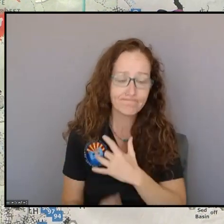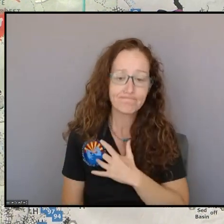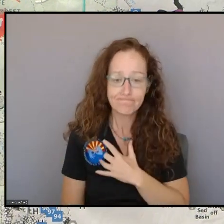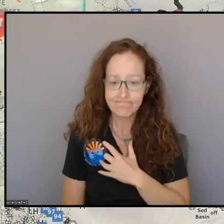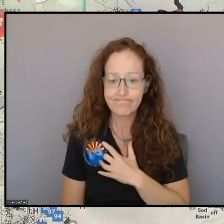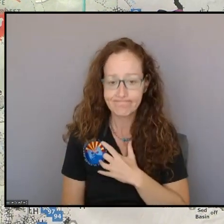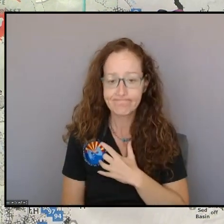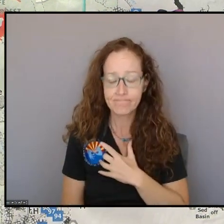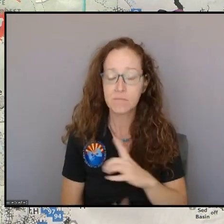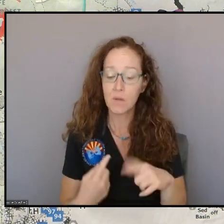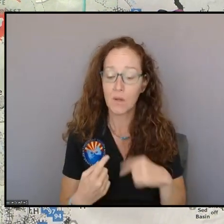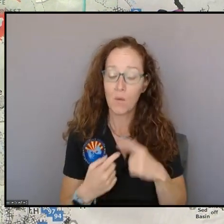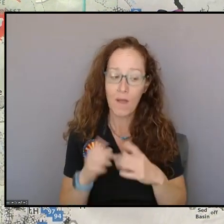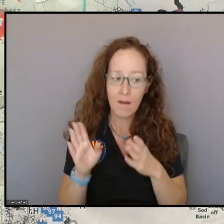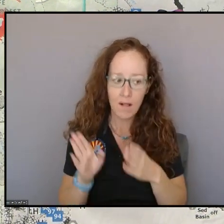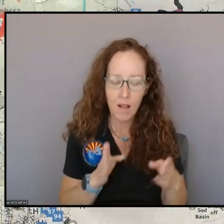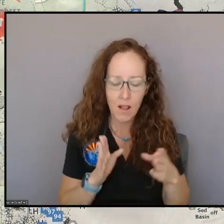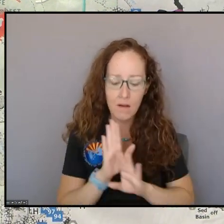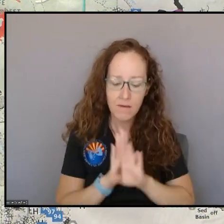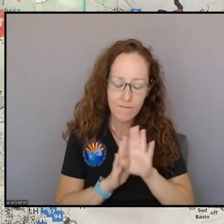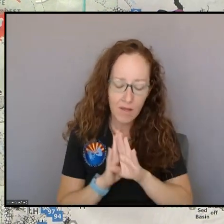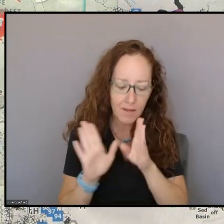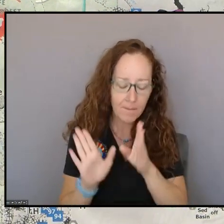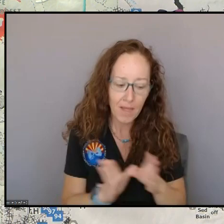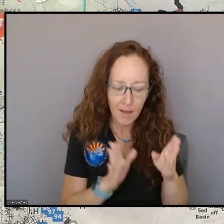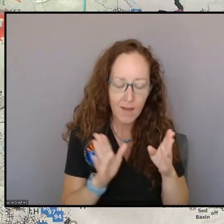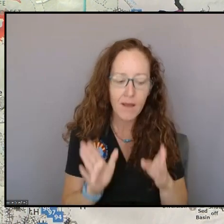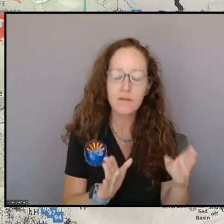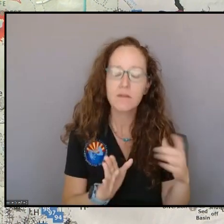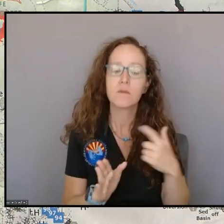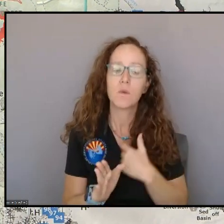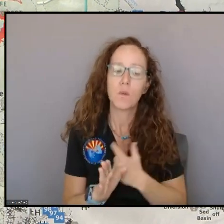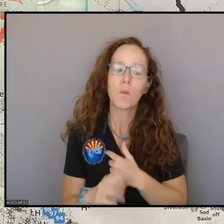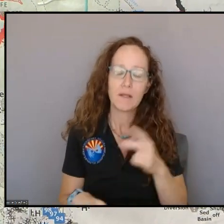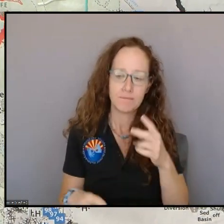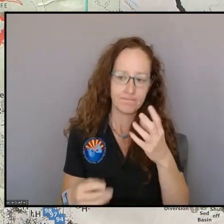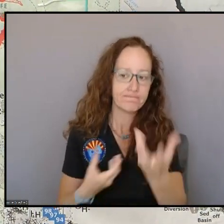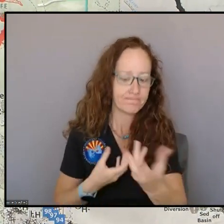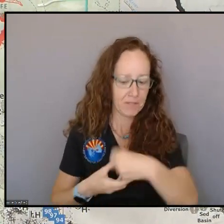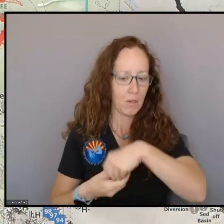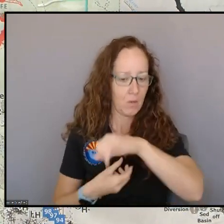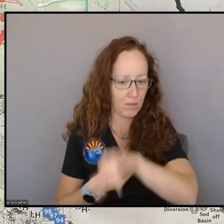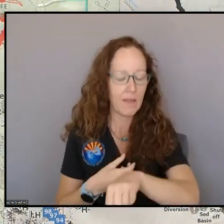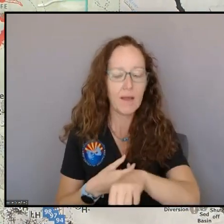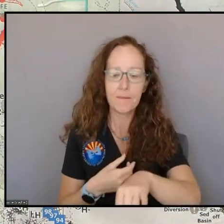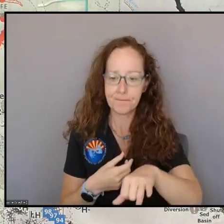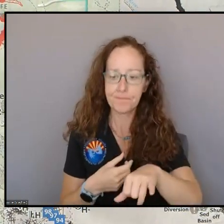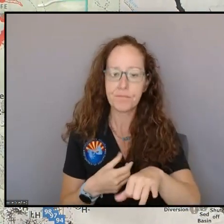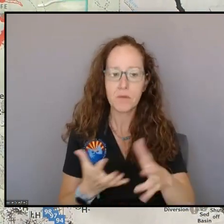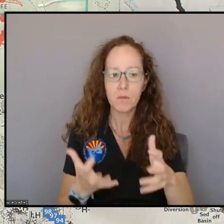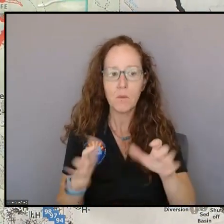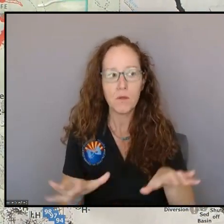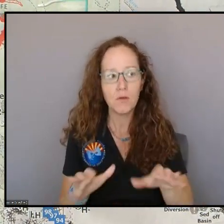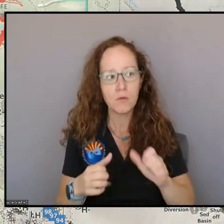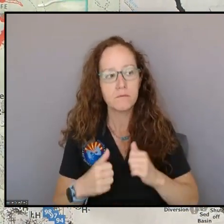look at how we're going to do this in a manner that is going to be most proactive for minimizing fire impacts to both